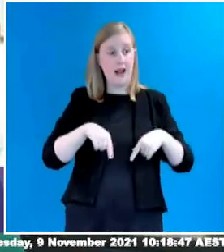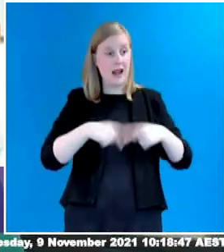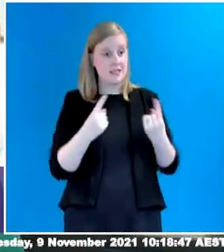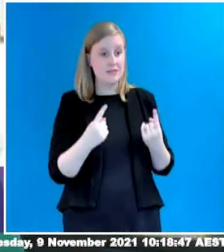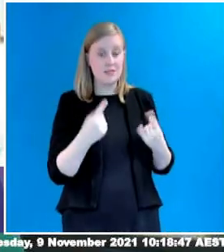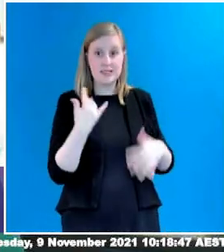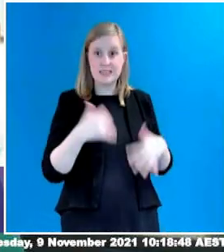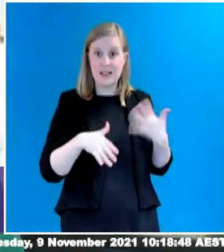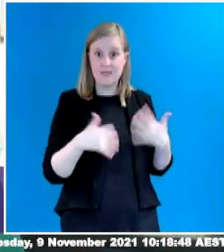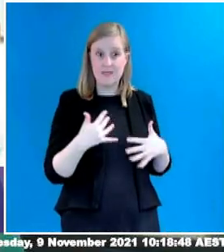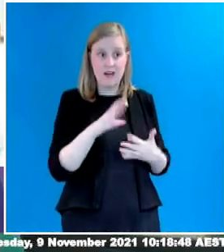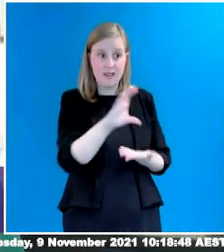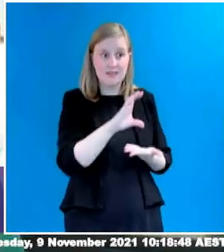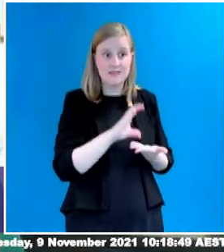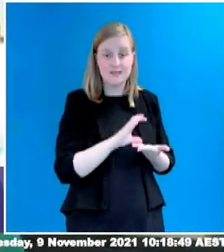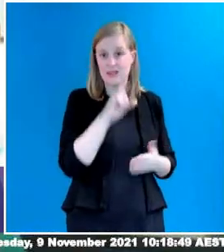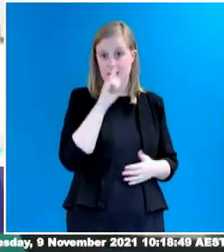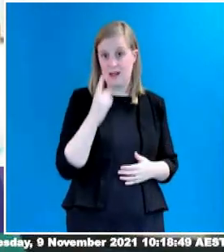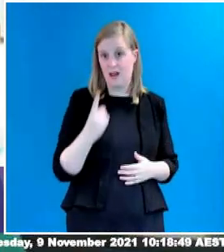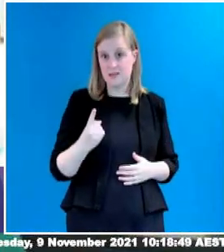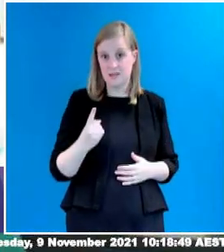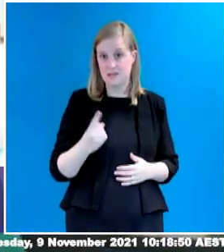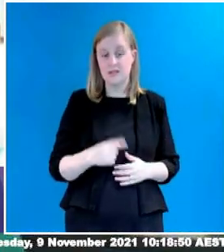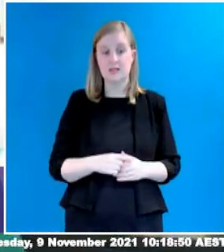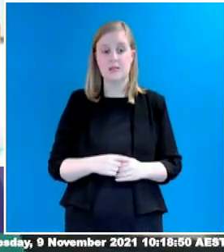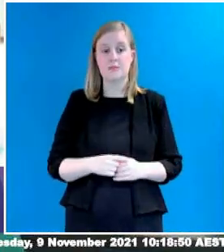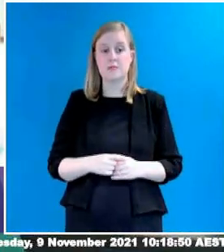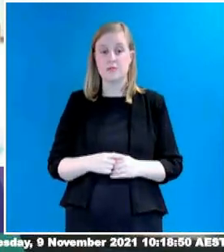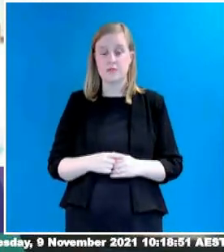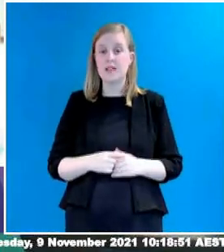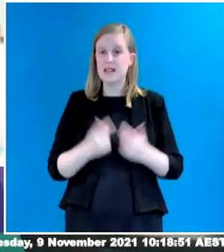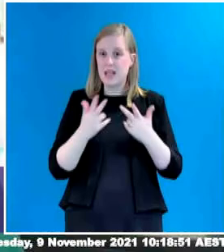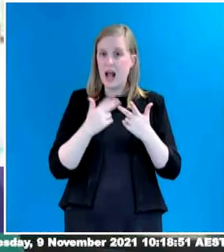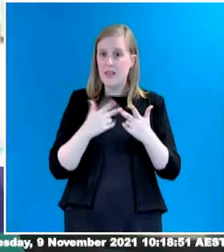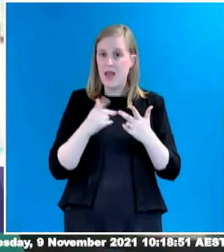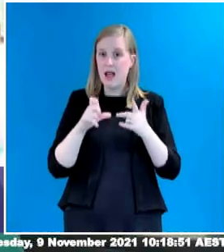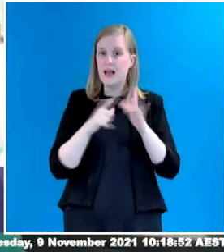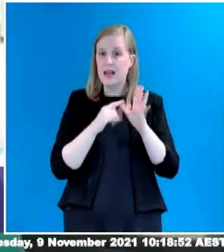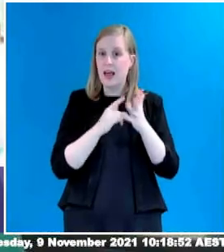We intervened in a case called Morro & Ahadizad, where it was